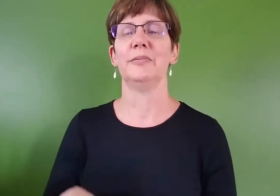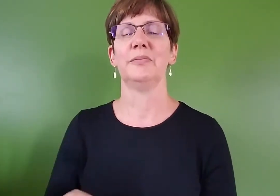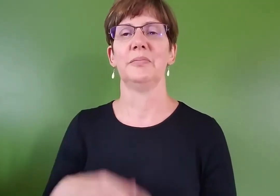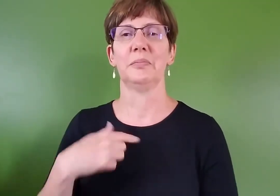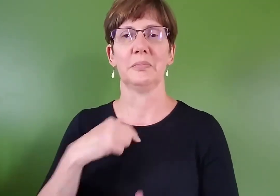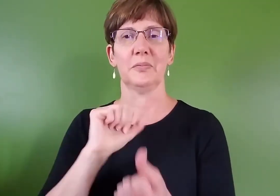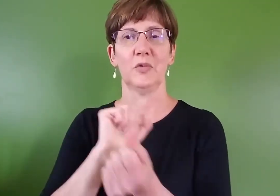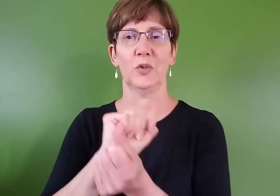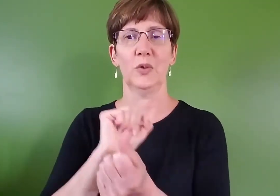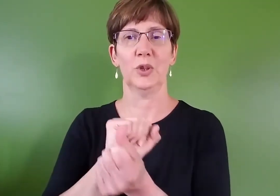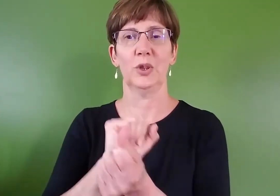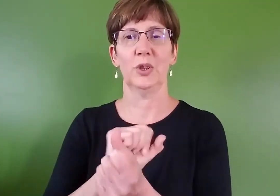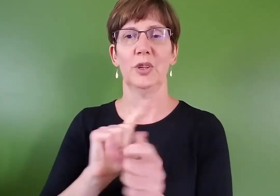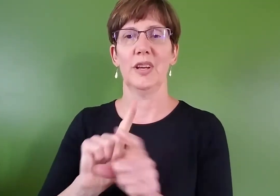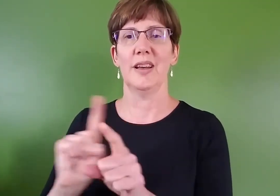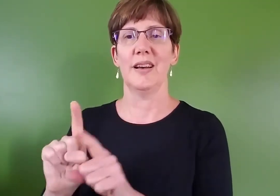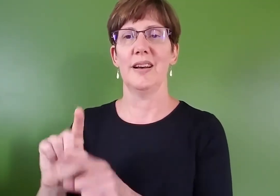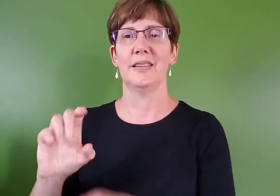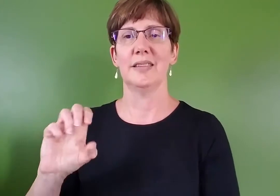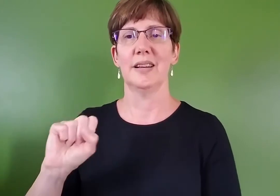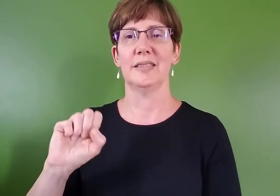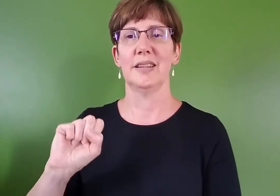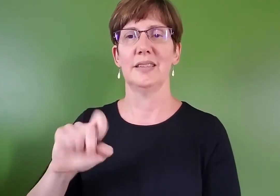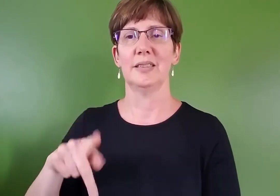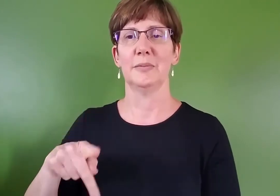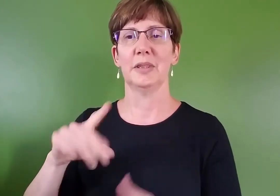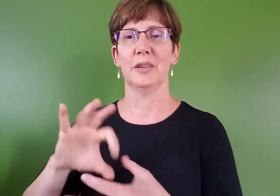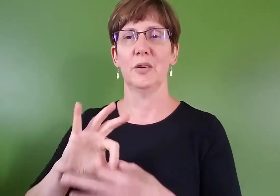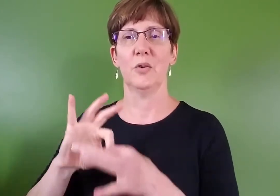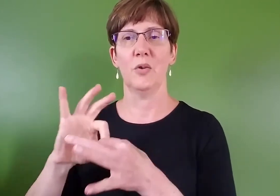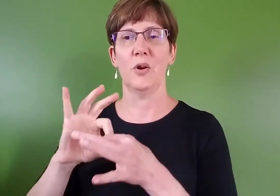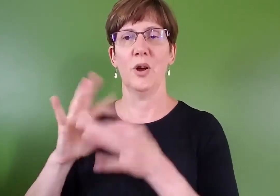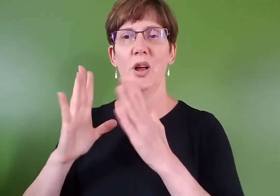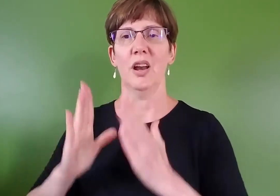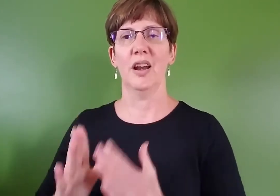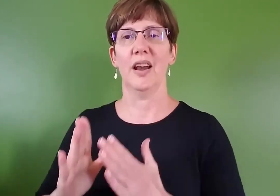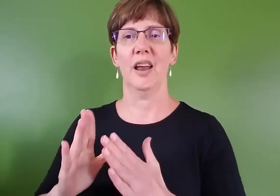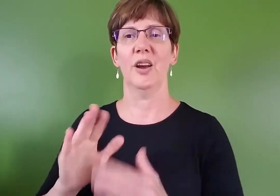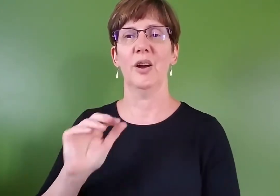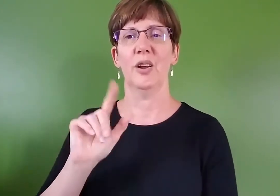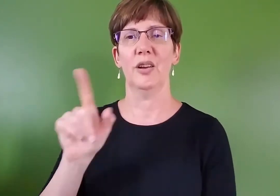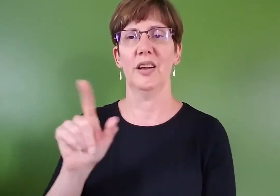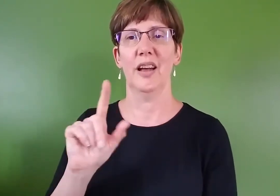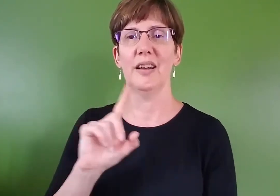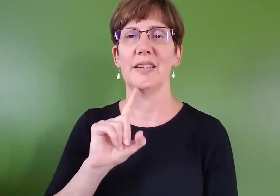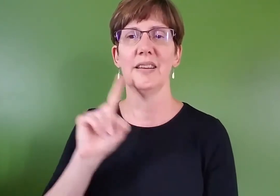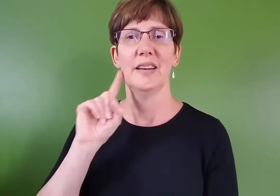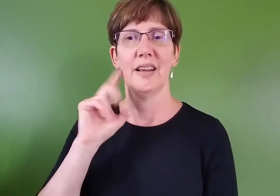I’ve worked as the SSP Coordinator for the DeafBlind Service Center